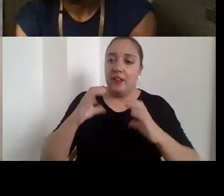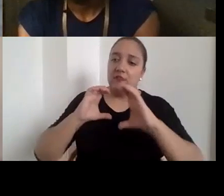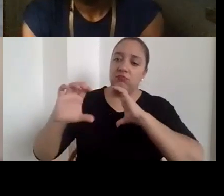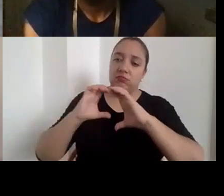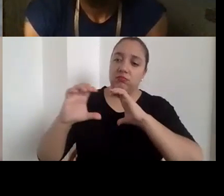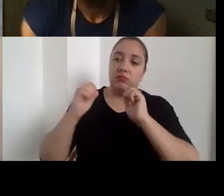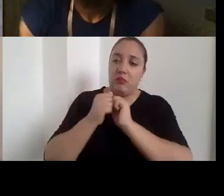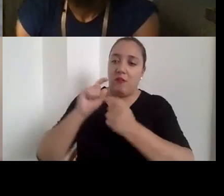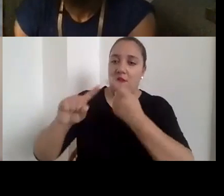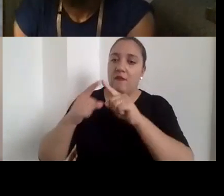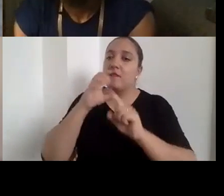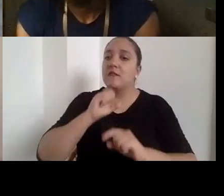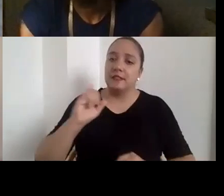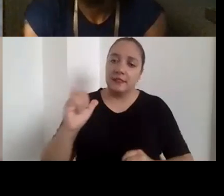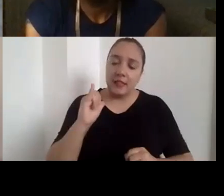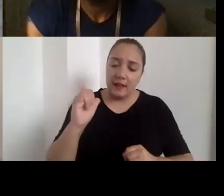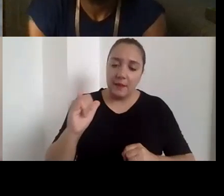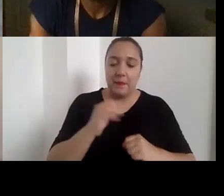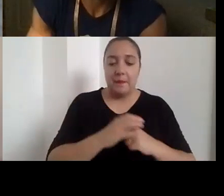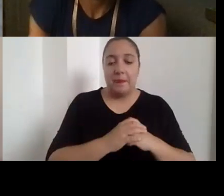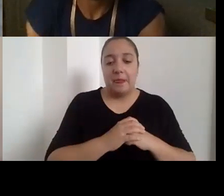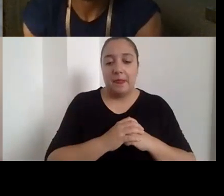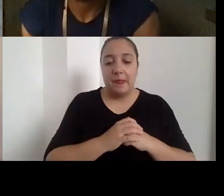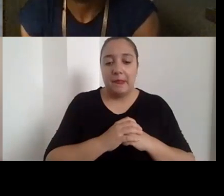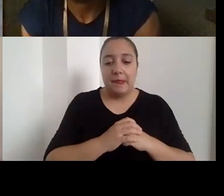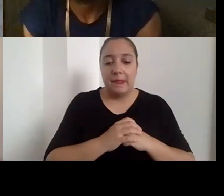usually in moments of like needing emotional support and in